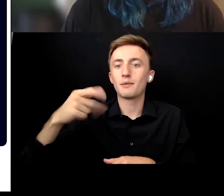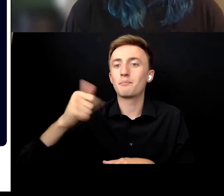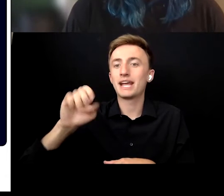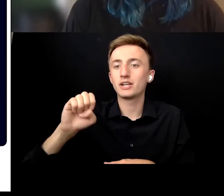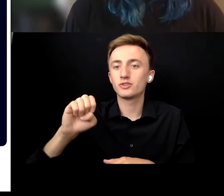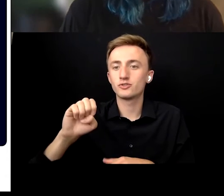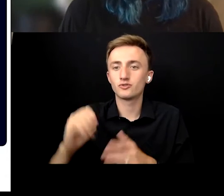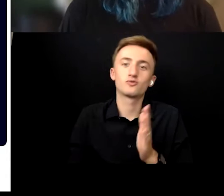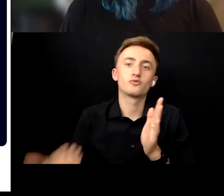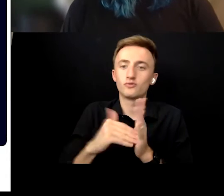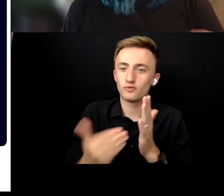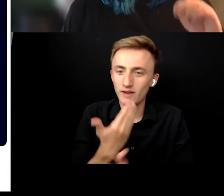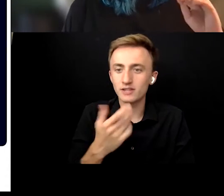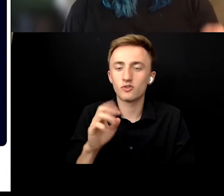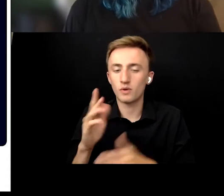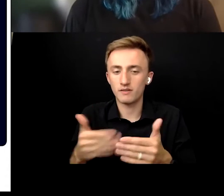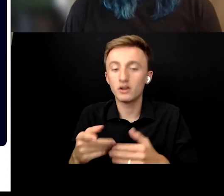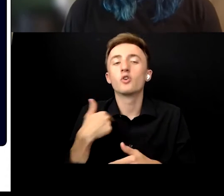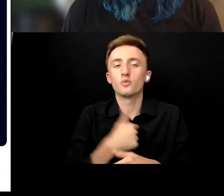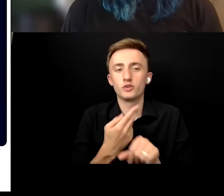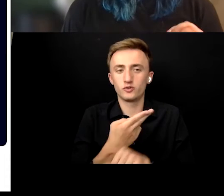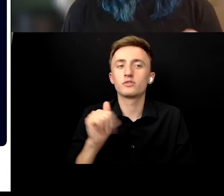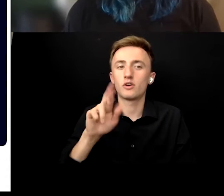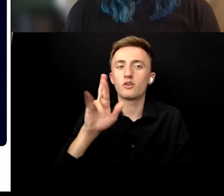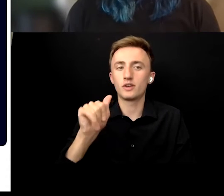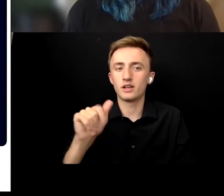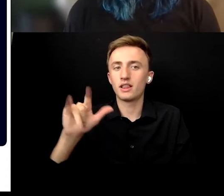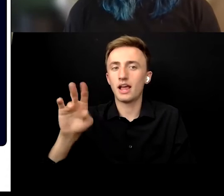That is where we use aria-live. But we want to check for, in our code reviews,